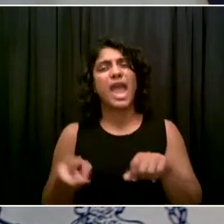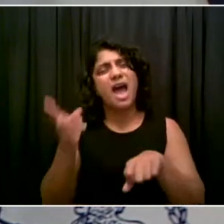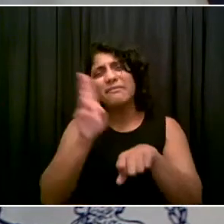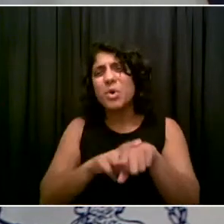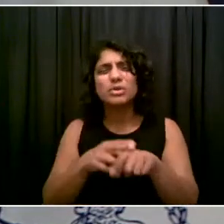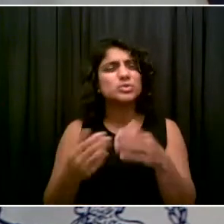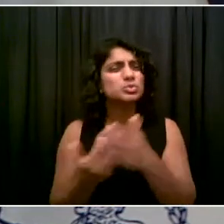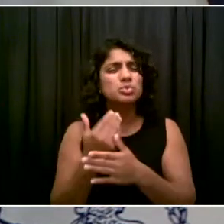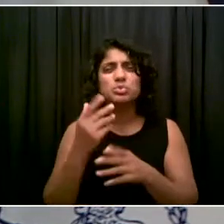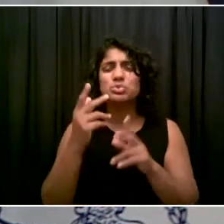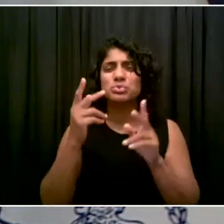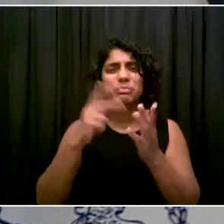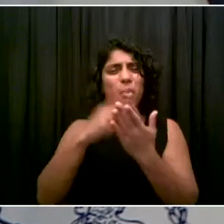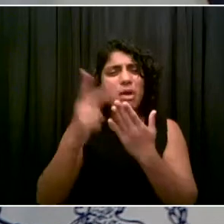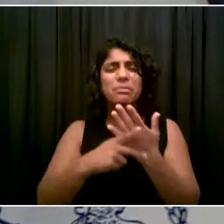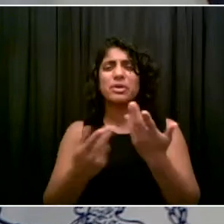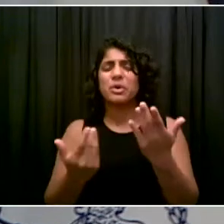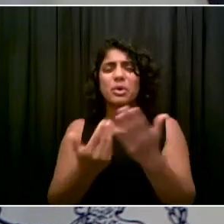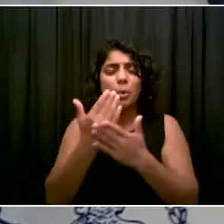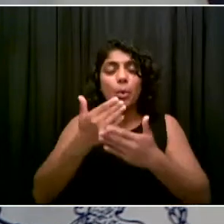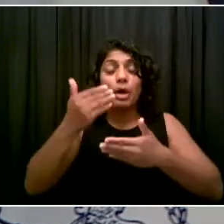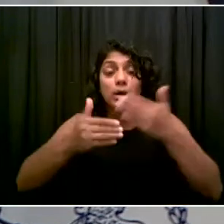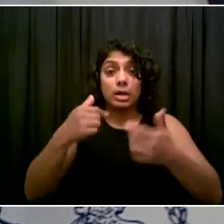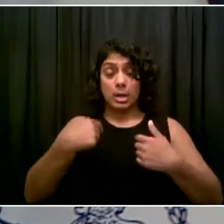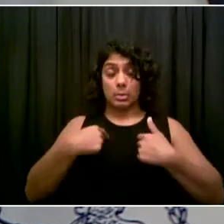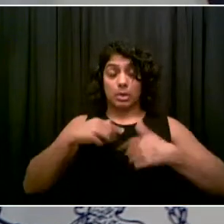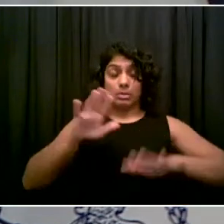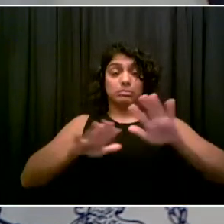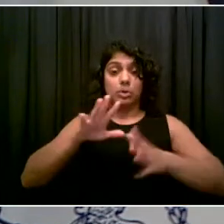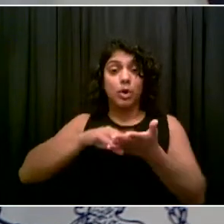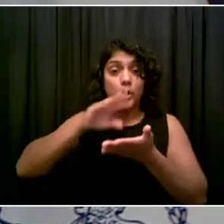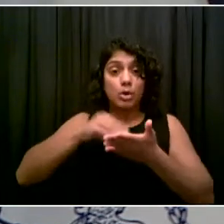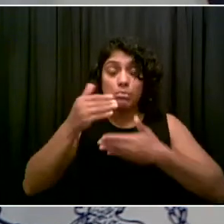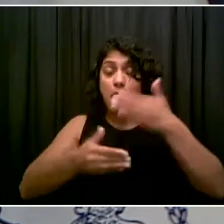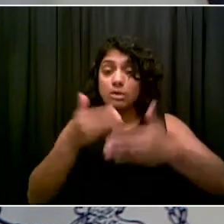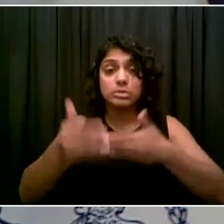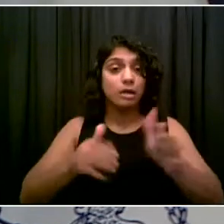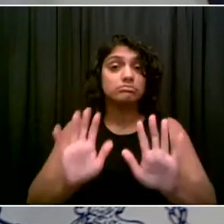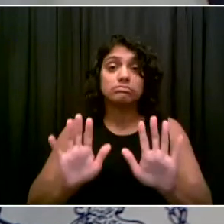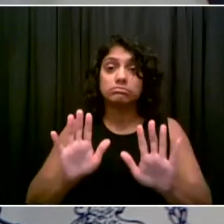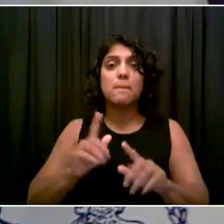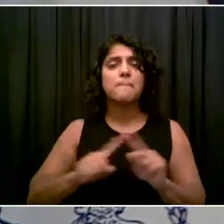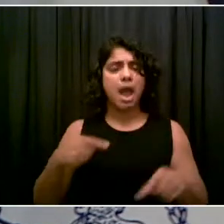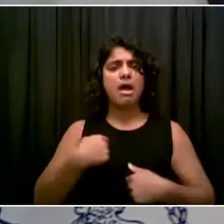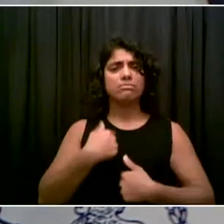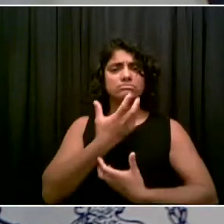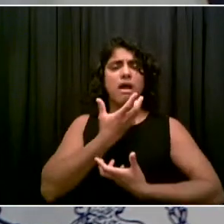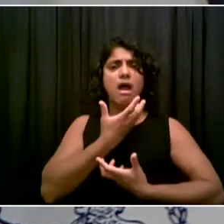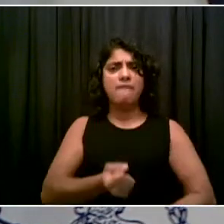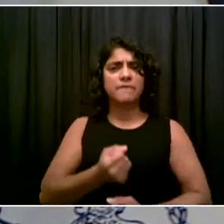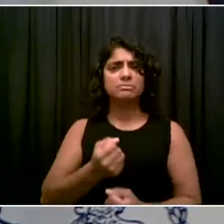OF ANOTHER BIG ENDEAVOR WHICH WAS ENDING THE SCHOOL YEAR THAT WE WERE IN. O SWE DEFTY L HAVE TO MAKE SOME ADJUSTMENTS AND LEARN SOME THINGS TO DO BETTER BASED ON